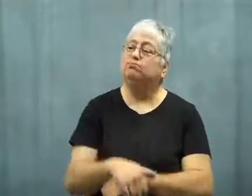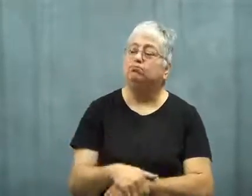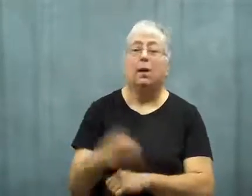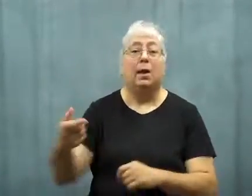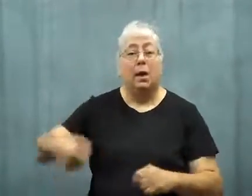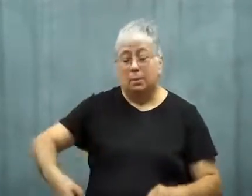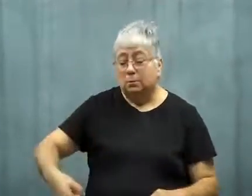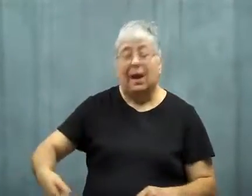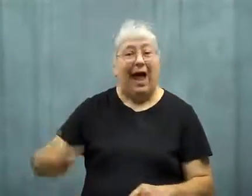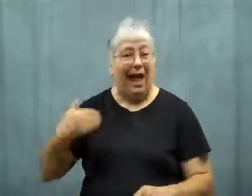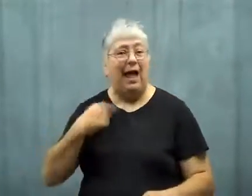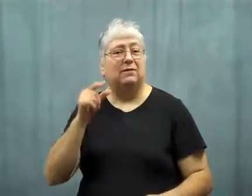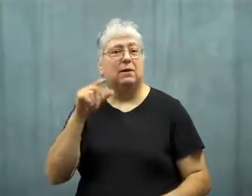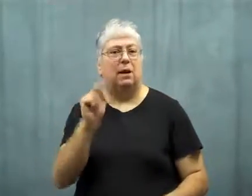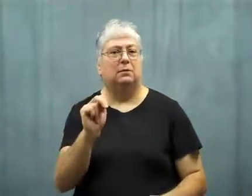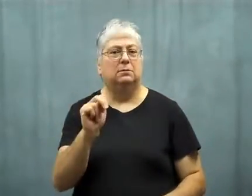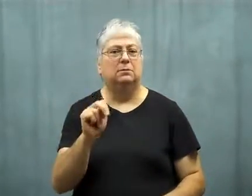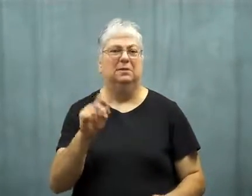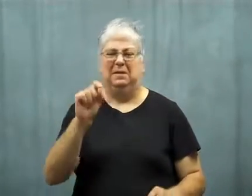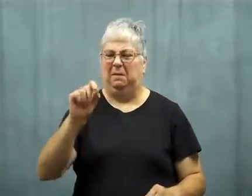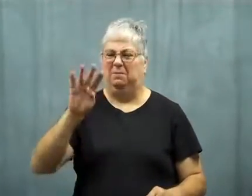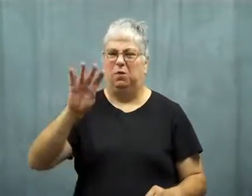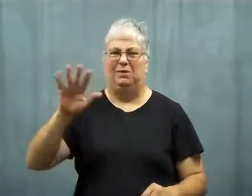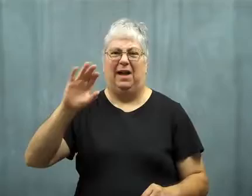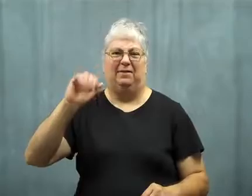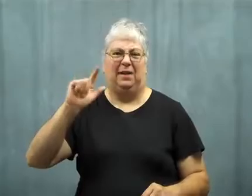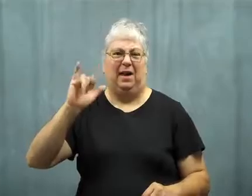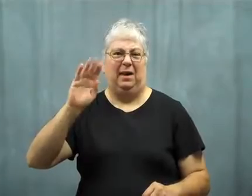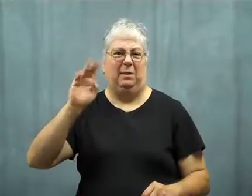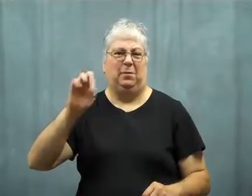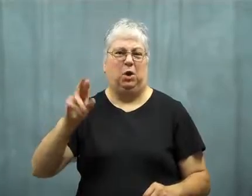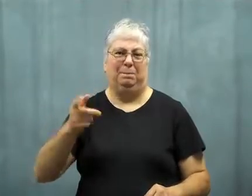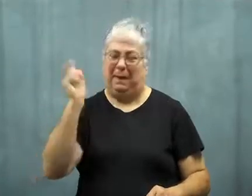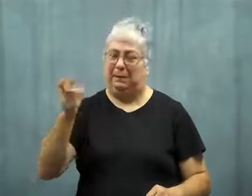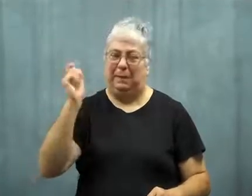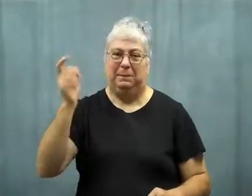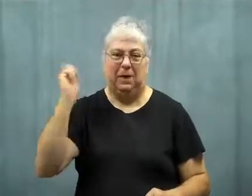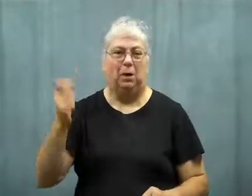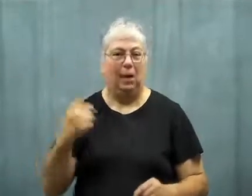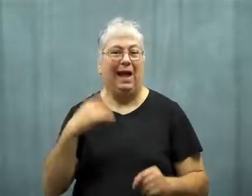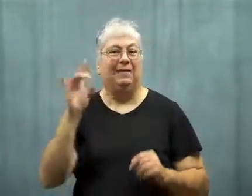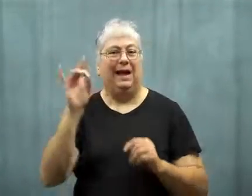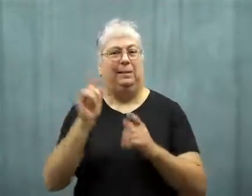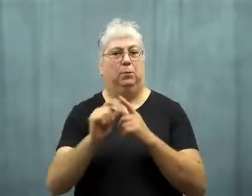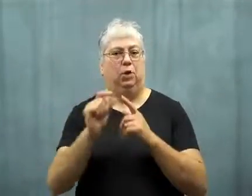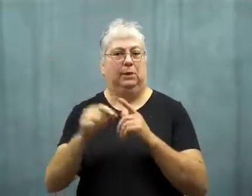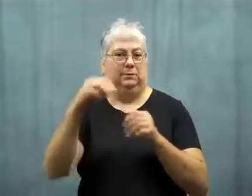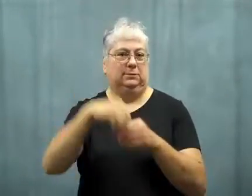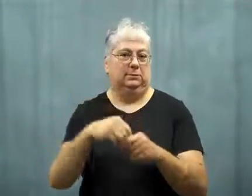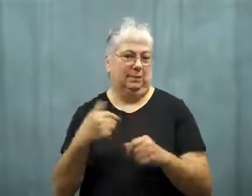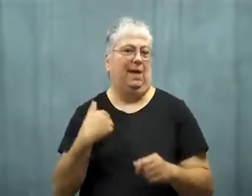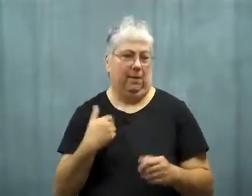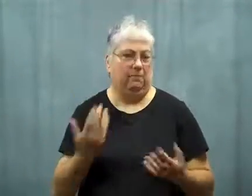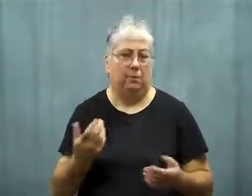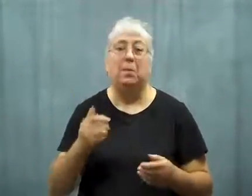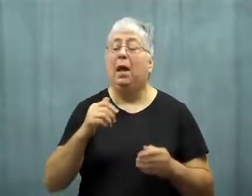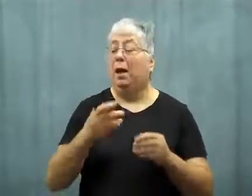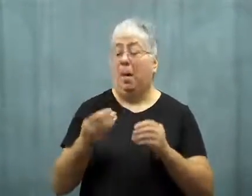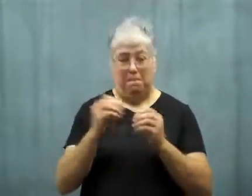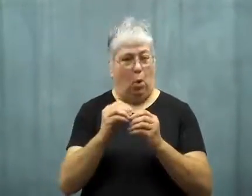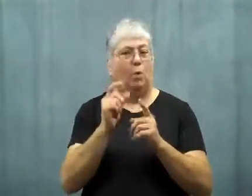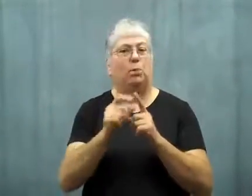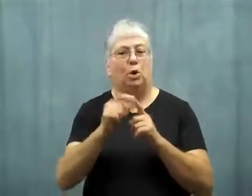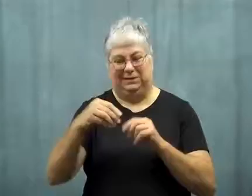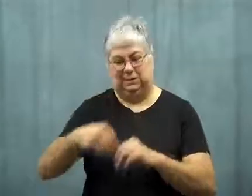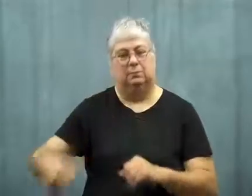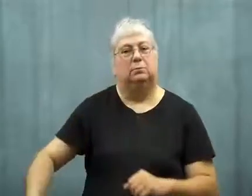In his briefcase, he had a .45 caliber semiautomatic with 8 rounds loaded.